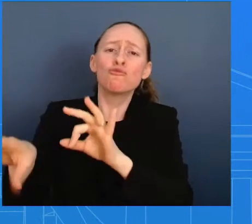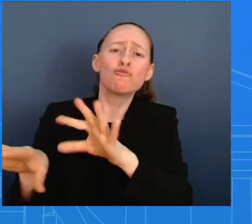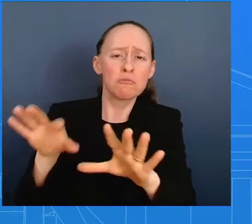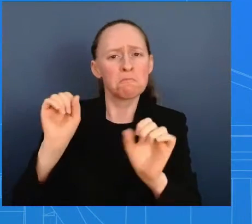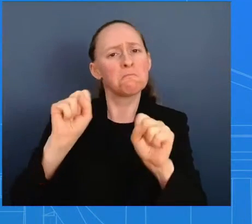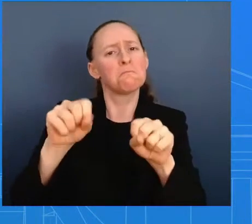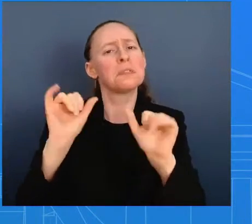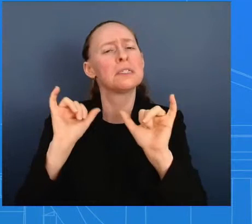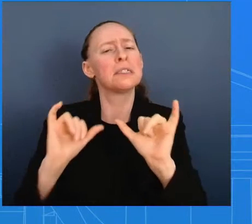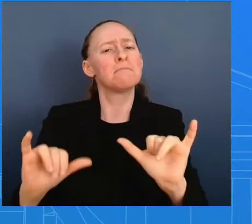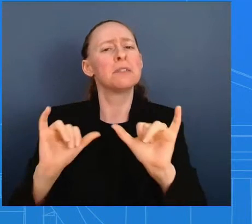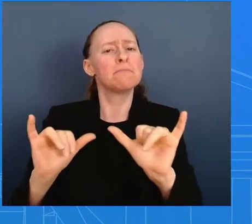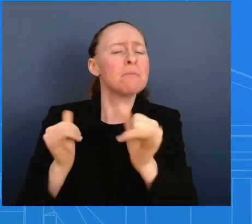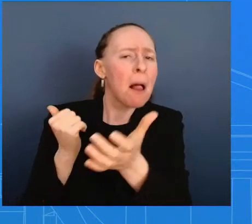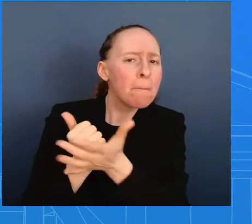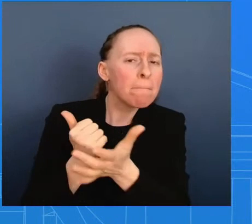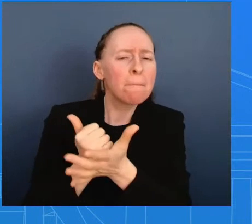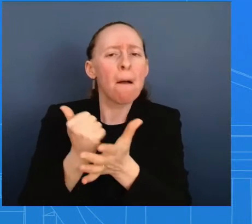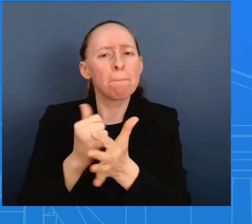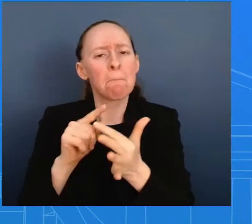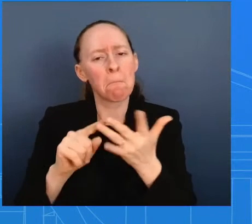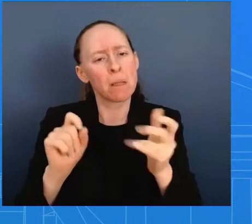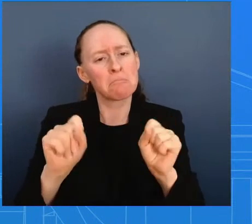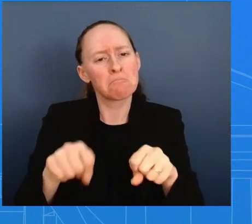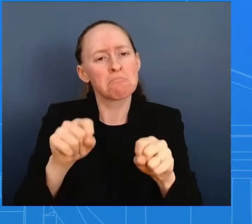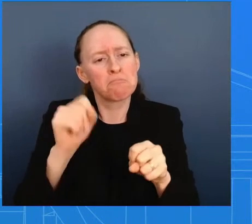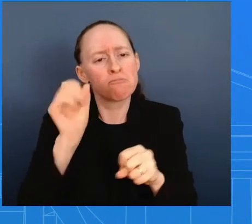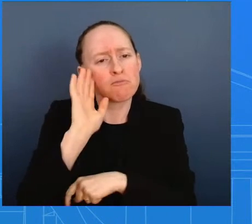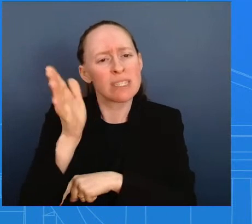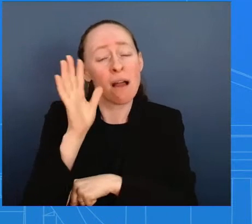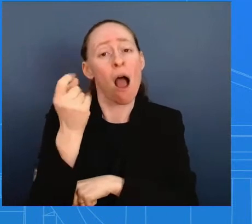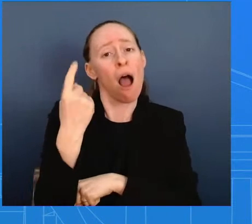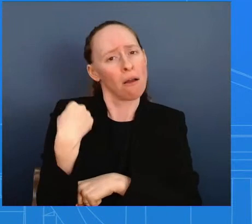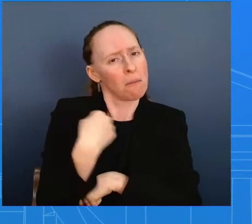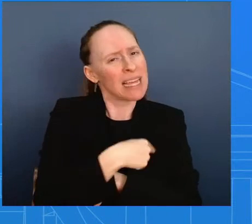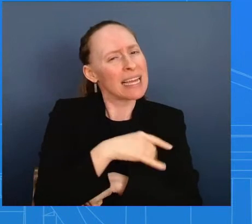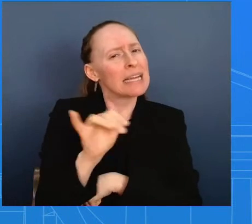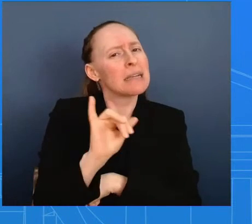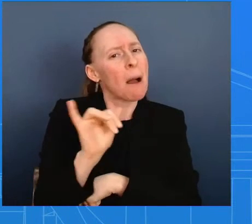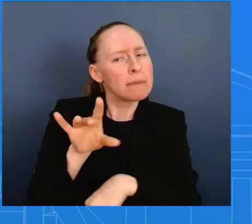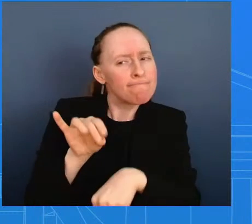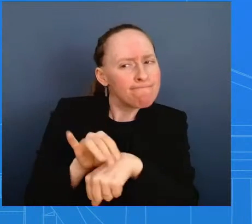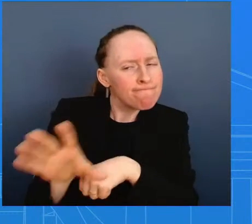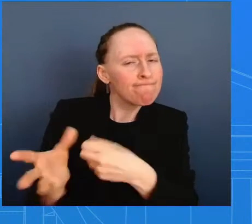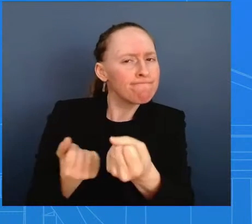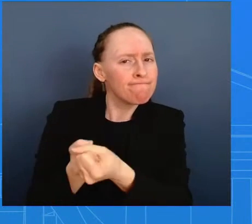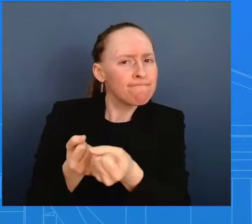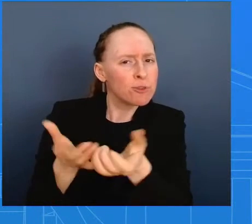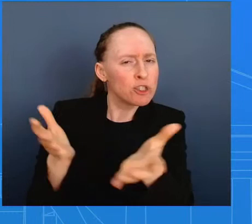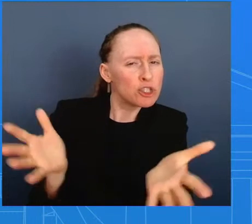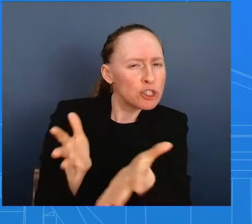But we're also going to offer our advice and make clear where we stand on these issues as well. That's the most we can do.